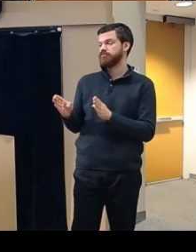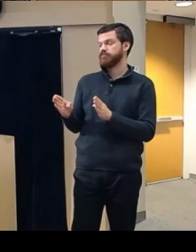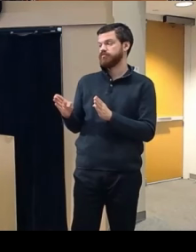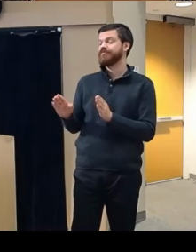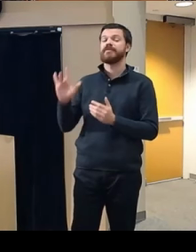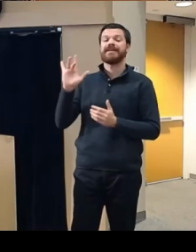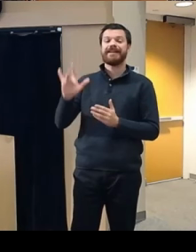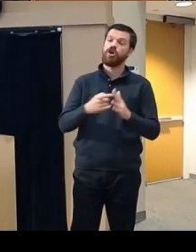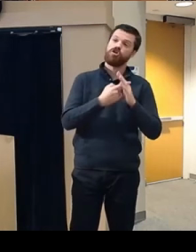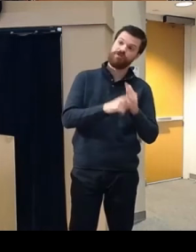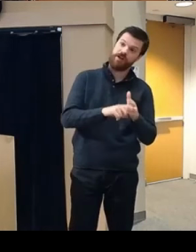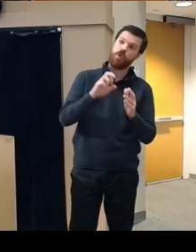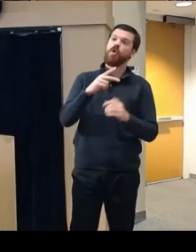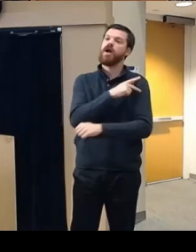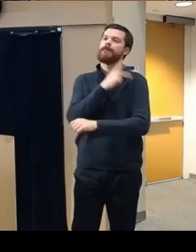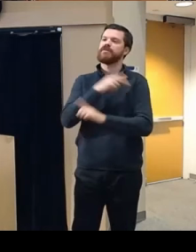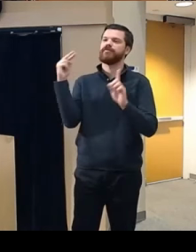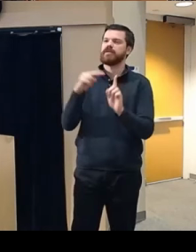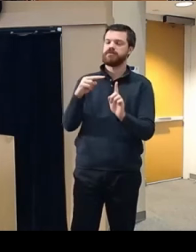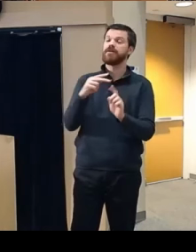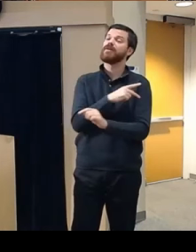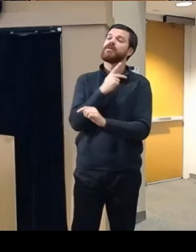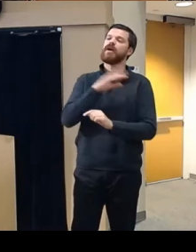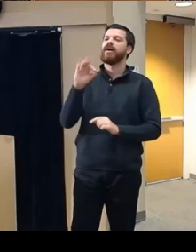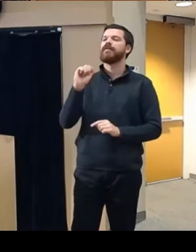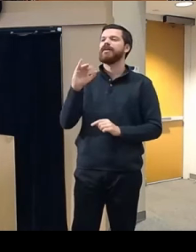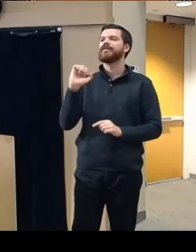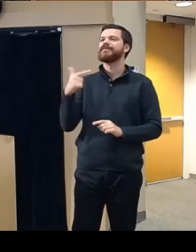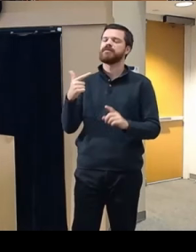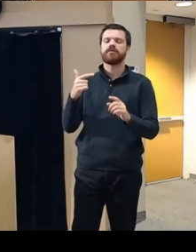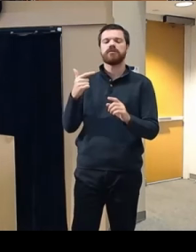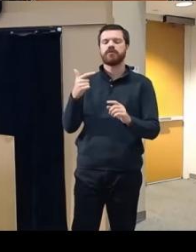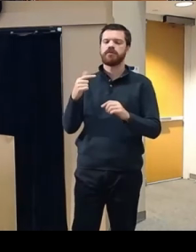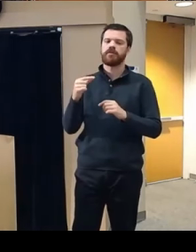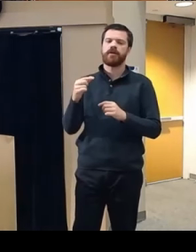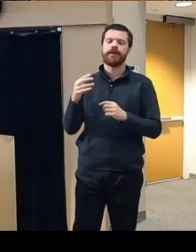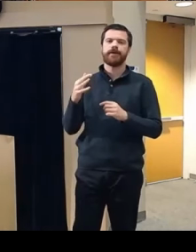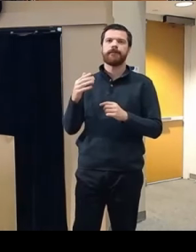pick original or patient facing patient facing um just has a little bit of the information um